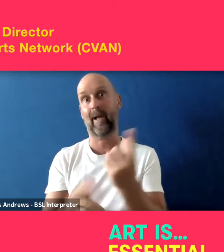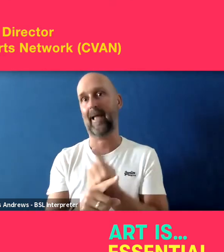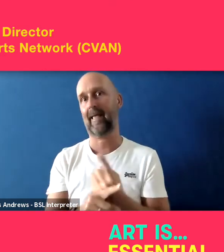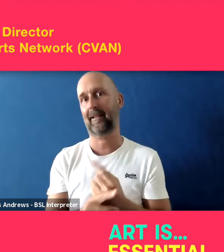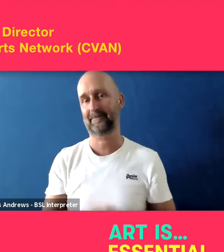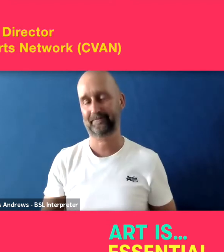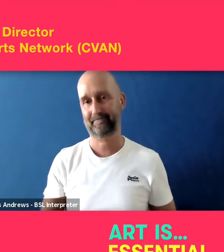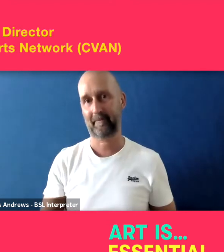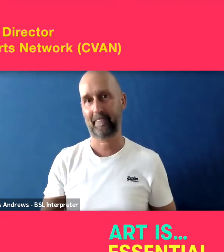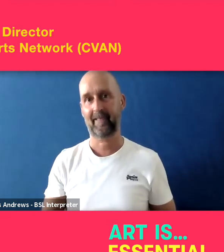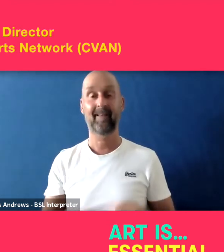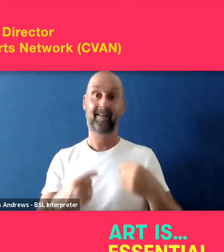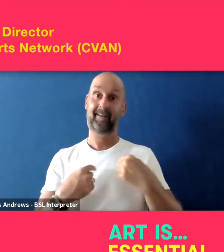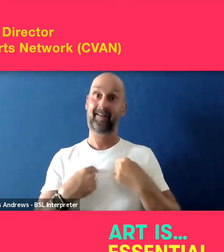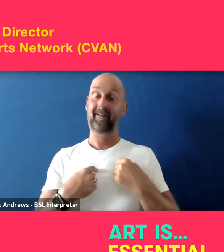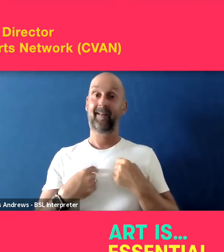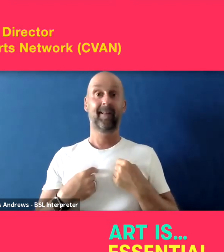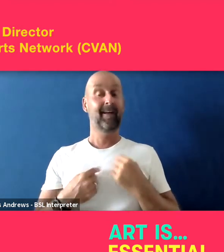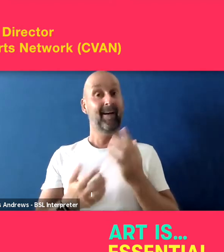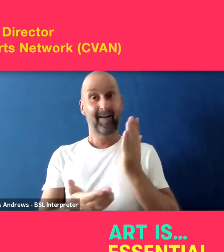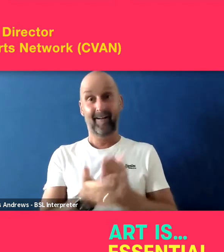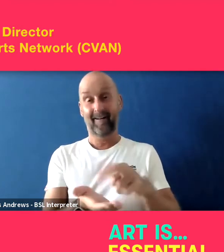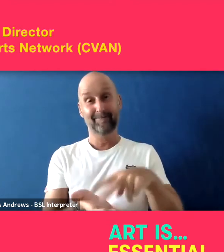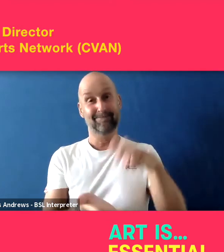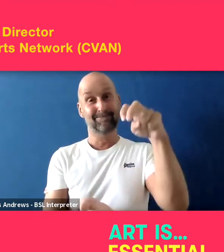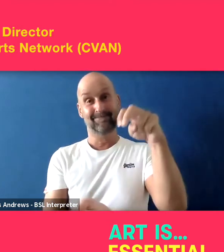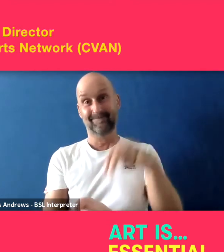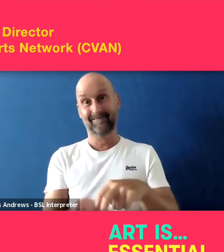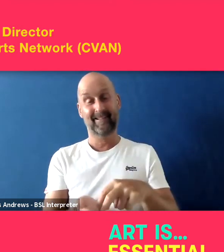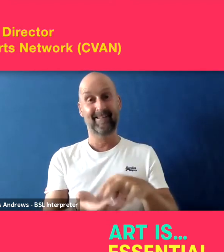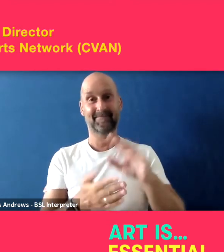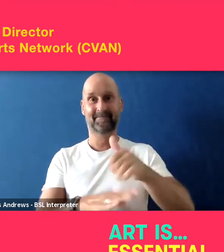I can not tell you how delighted I am to hold this space with you